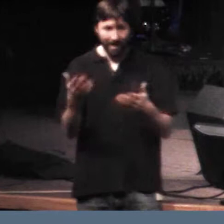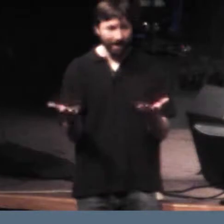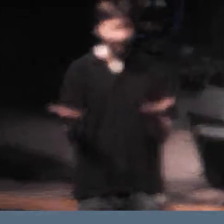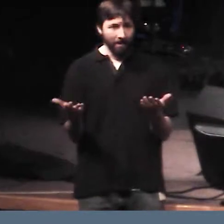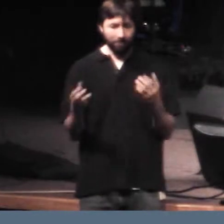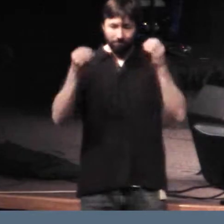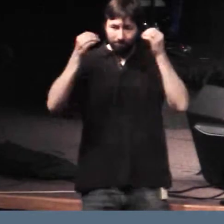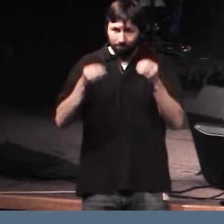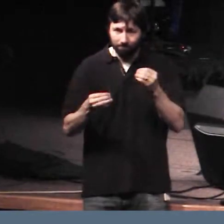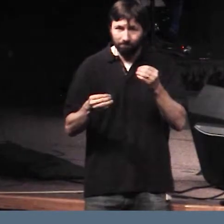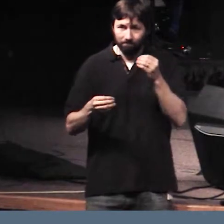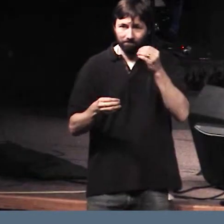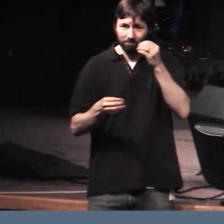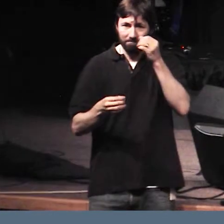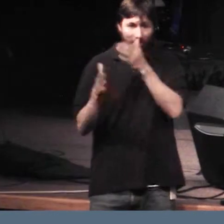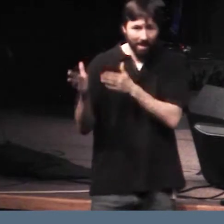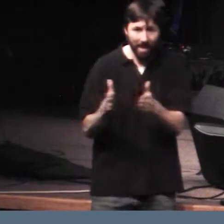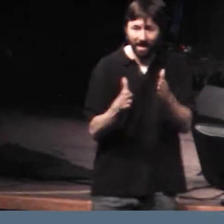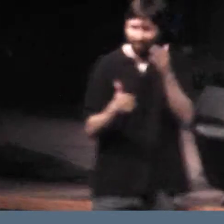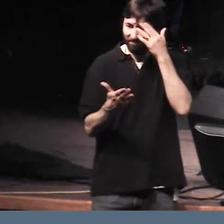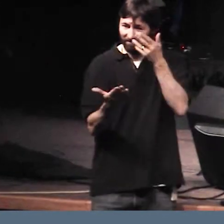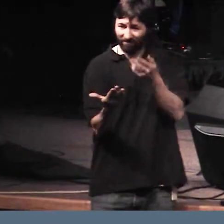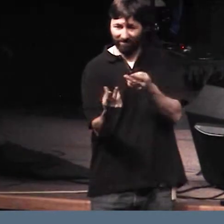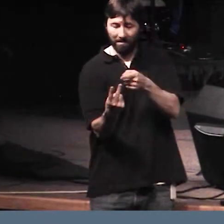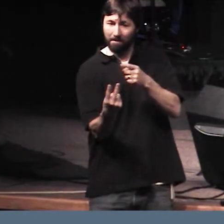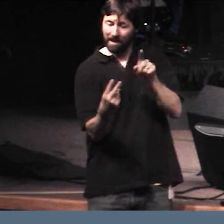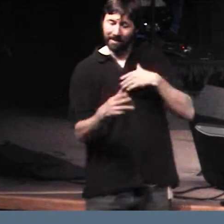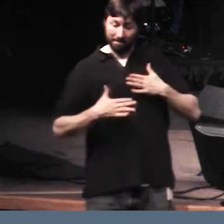i've got no planned for you but I'm going to go back home and so what you need to do